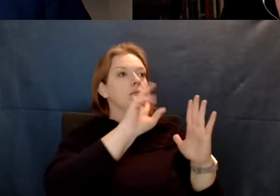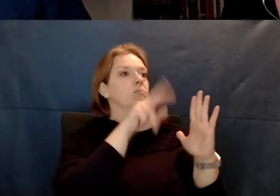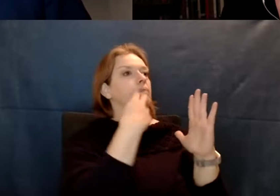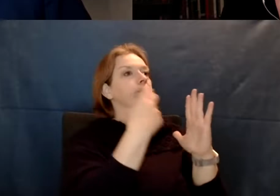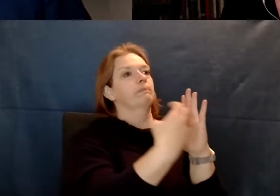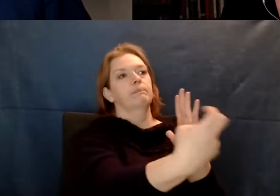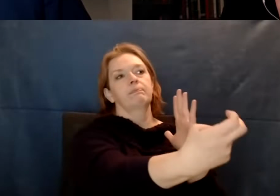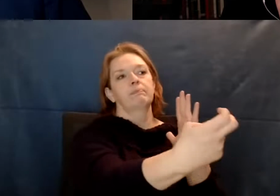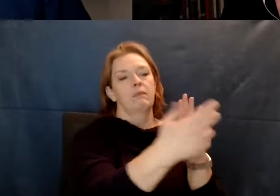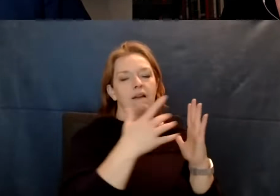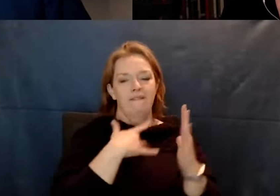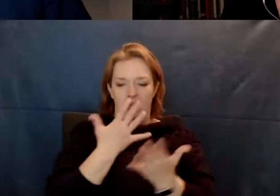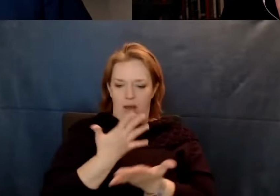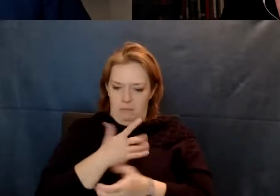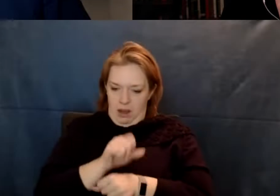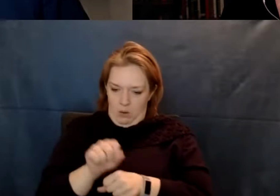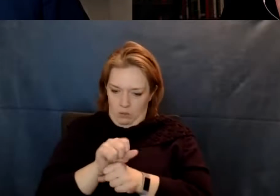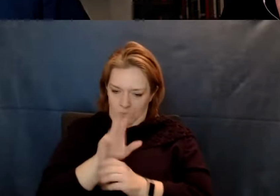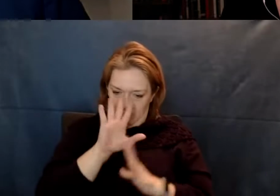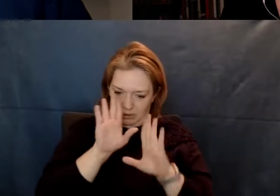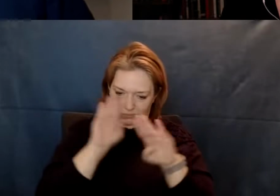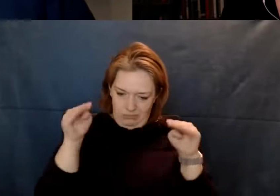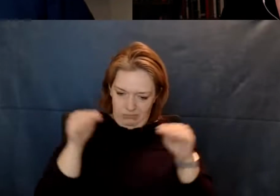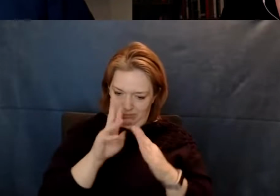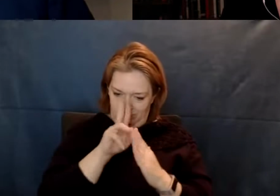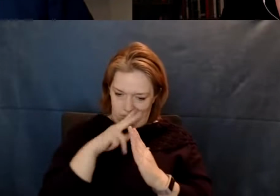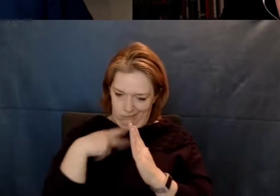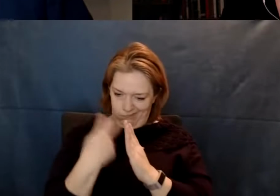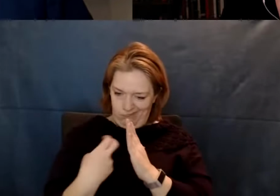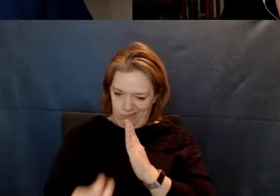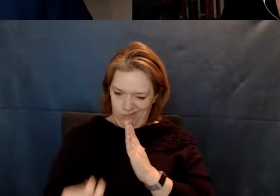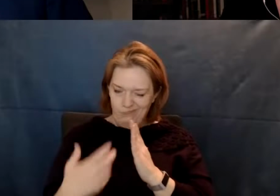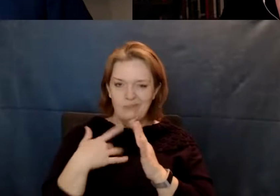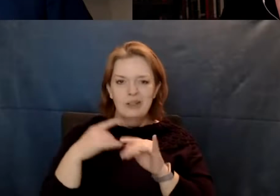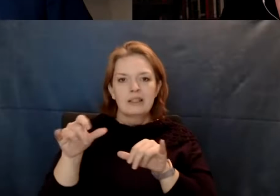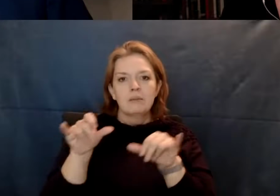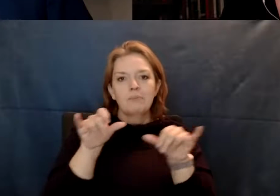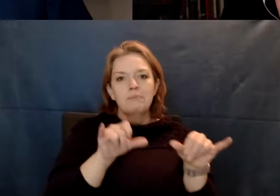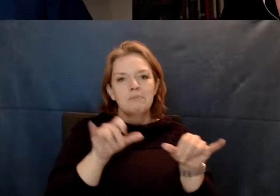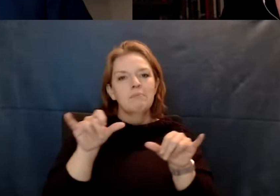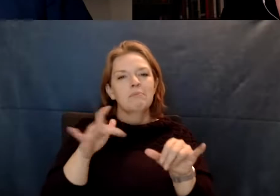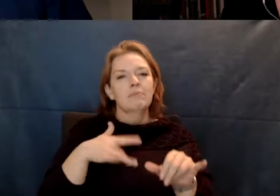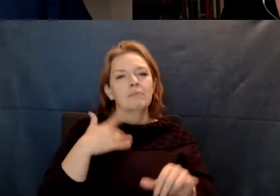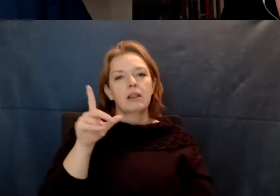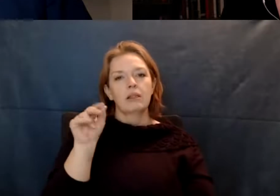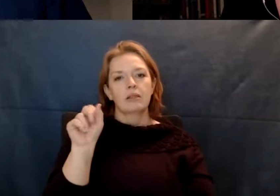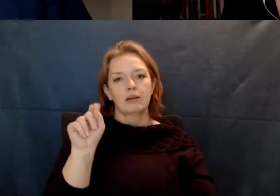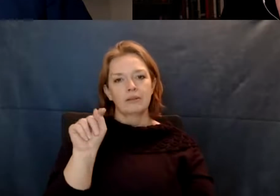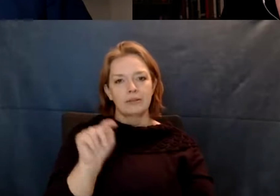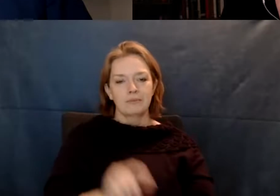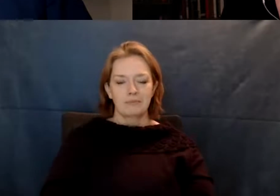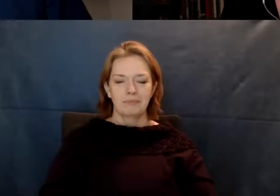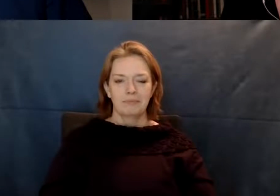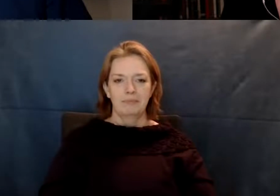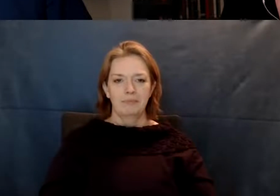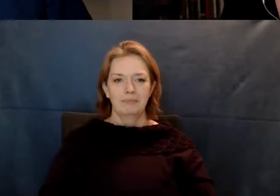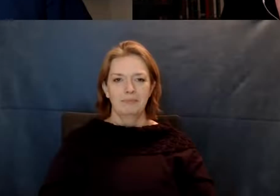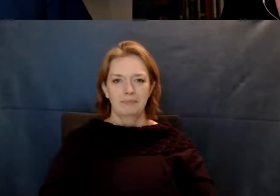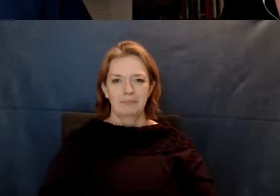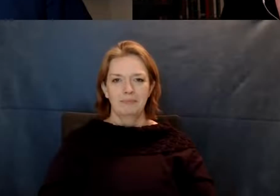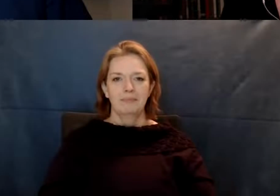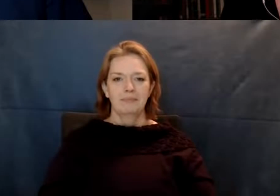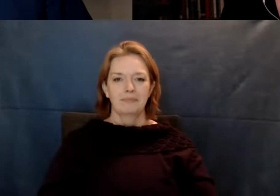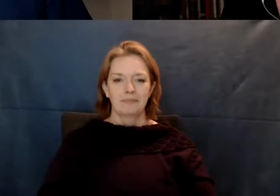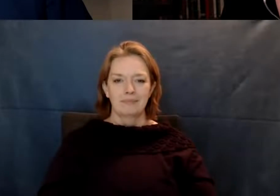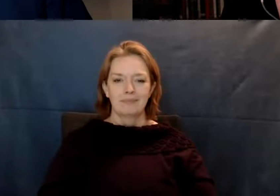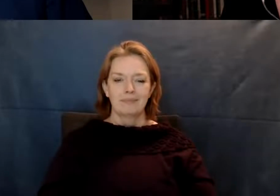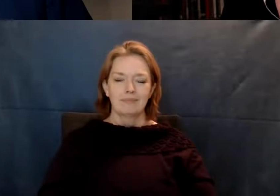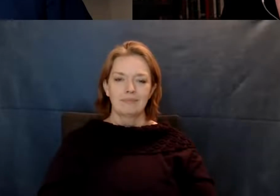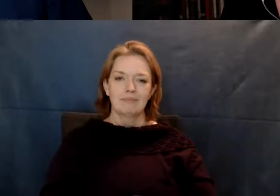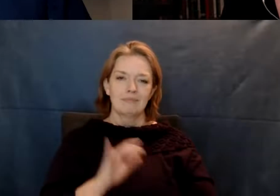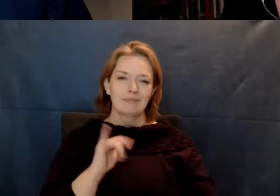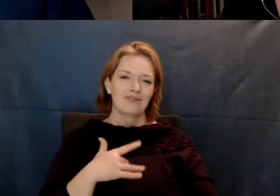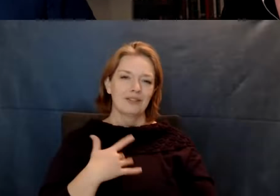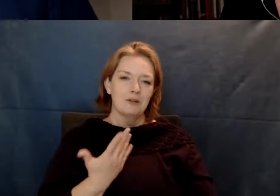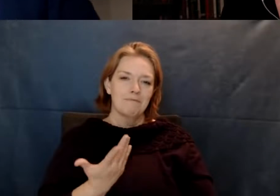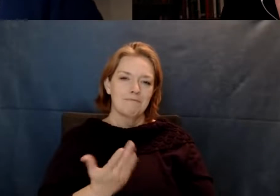whatever, appreciate those things that are being lost.